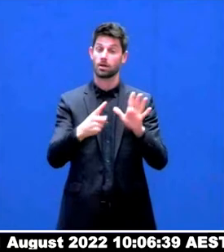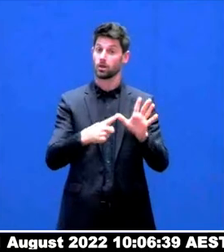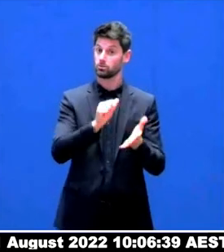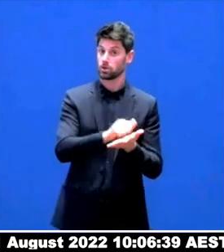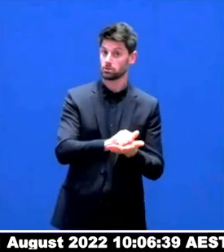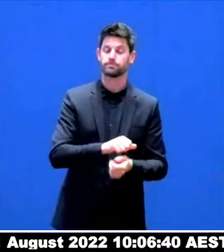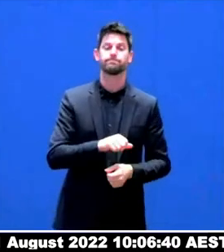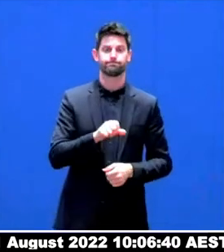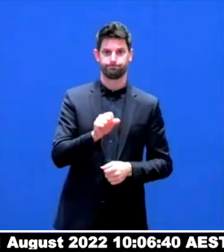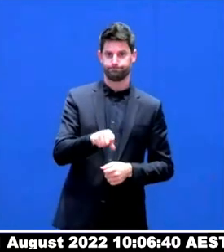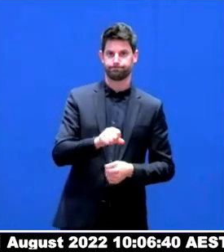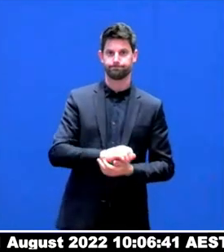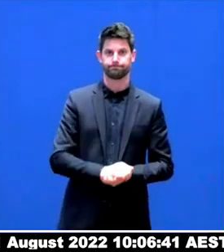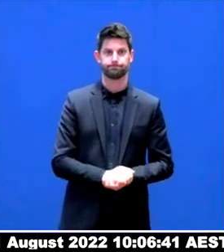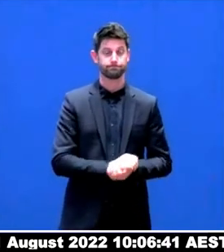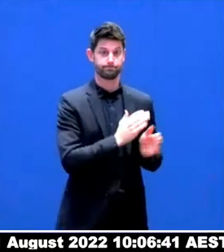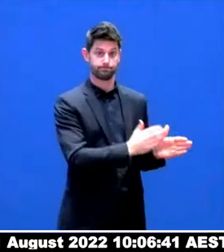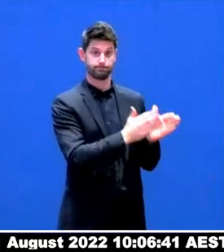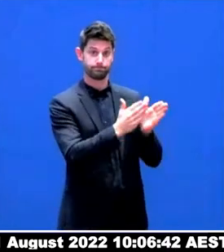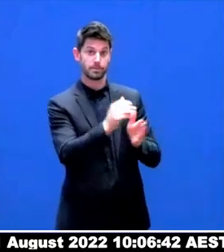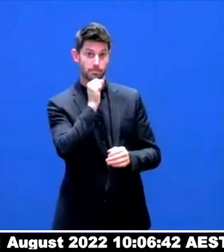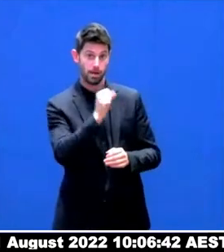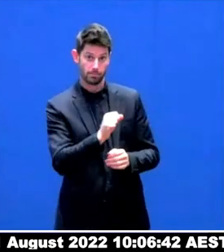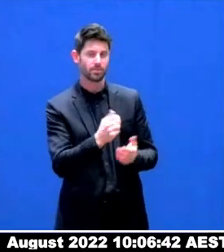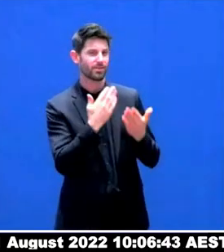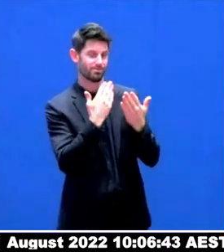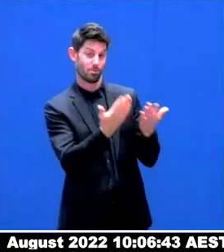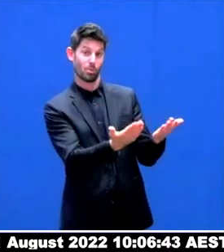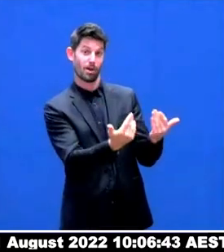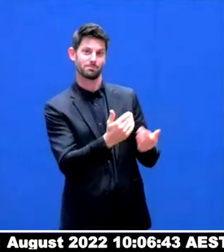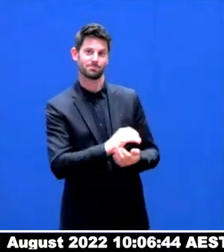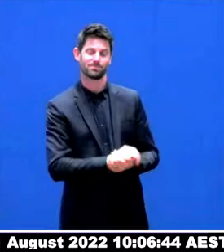That's correct. MS EASTMAN: Mr Flavel, welcome to the Royal Commission. Thank you.